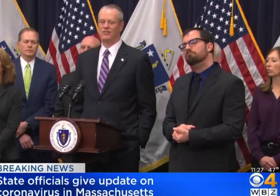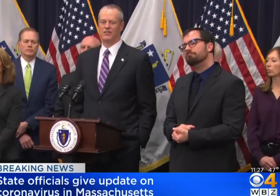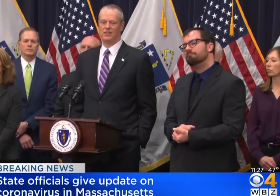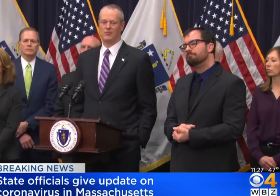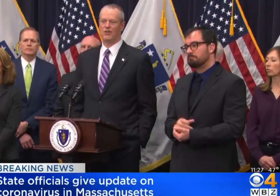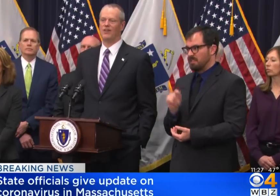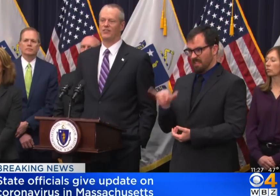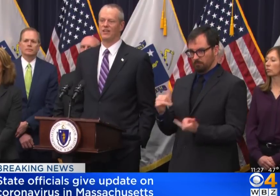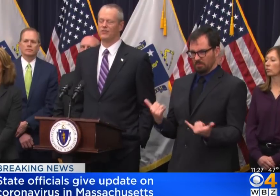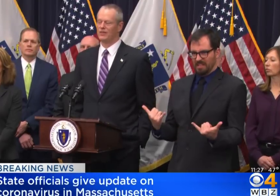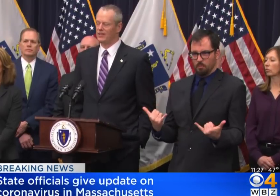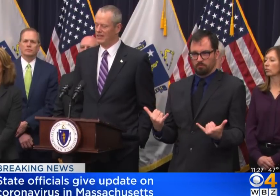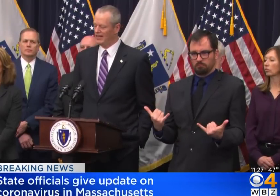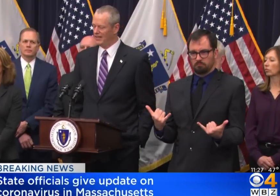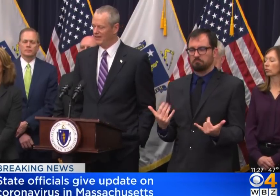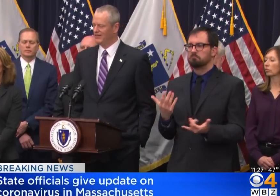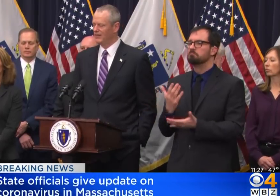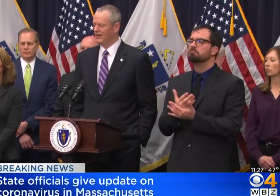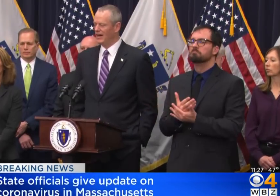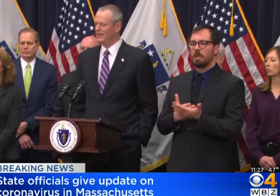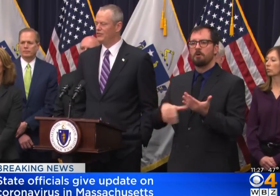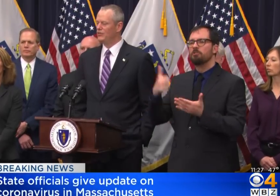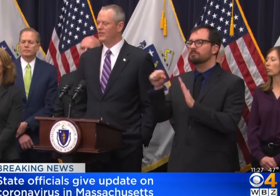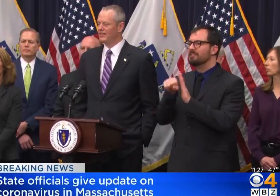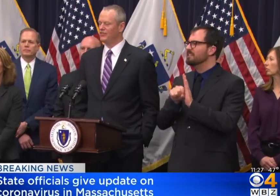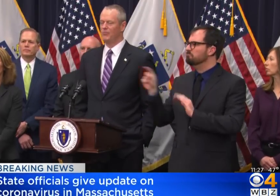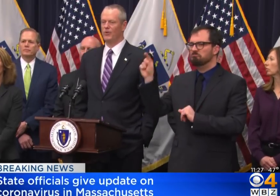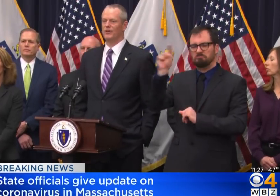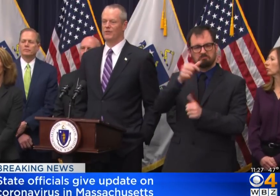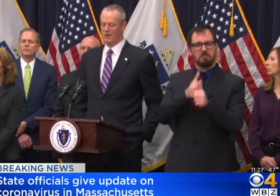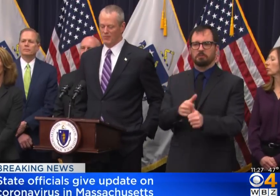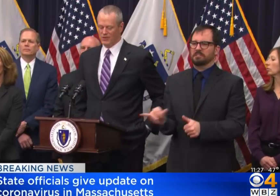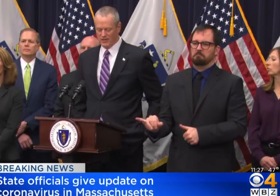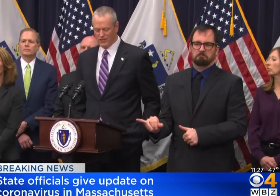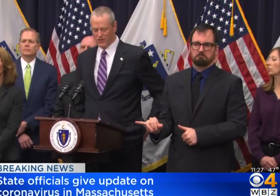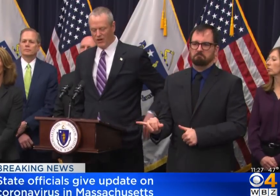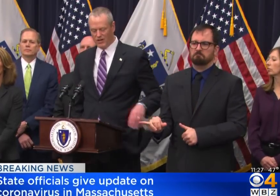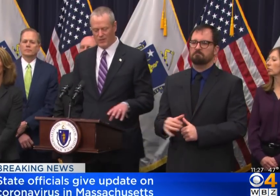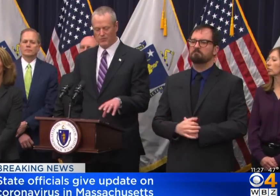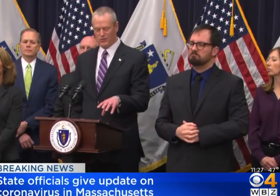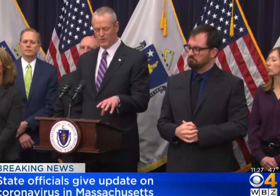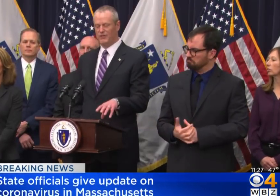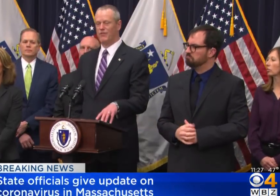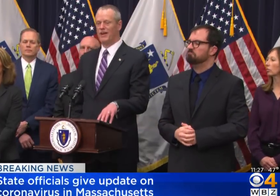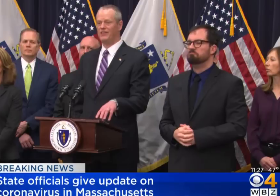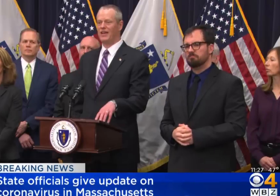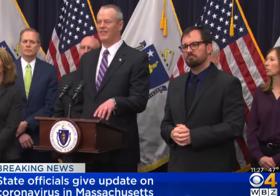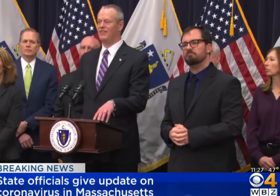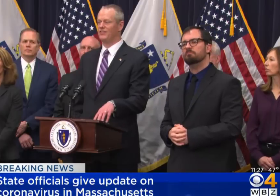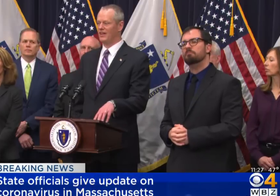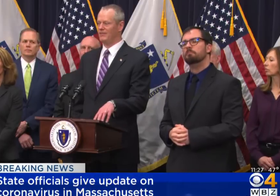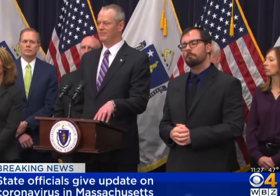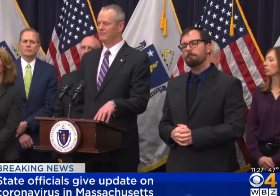ADOPTED THAT GUIDANCE AND OTHERS WENT IN A DIFFERENT DIRECTION. THAT IS EXACTLY WHAT IS PLAYING OUT IN MANY STATES ACROSS THE